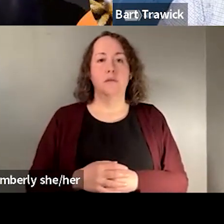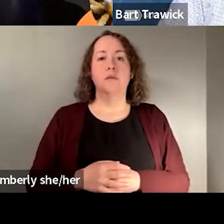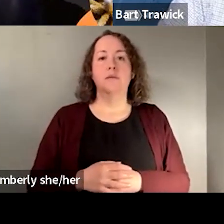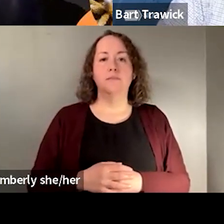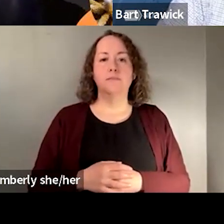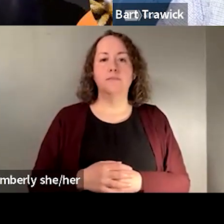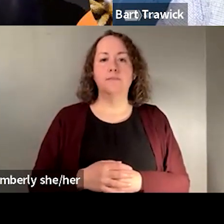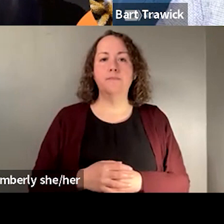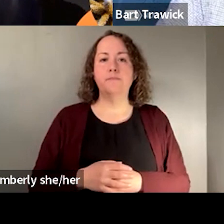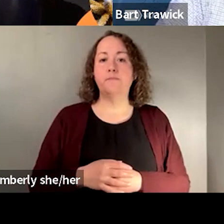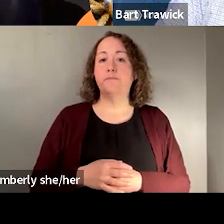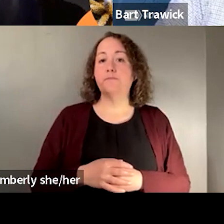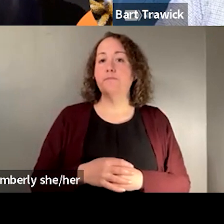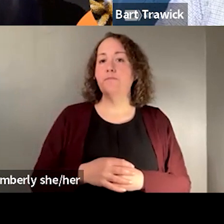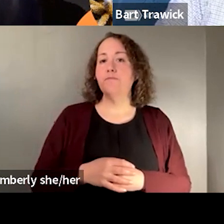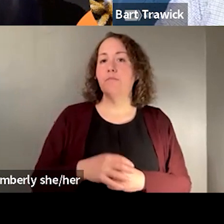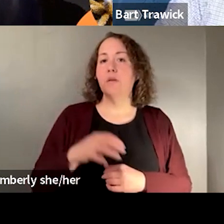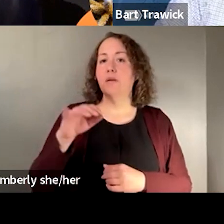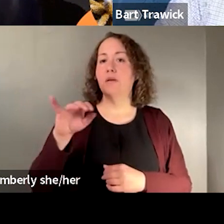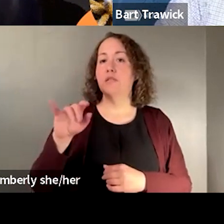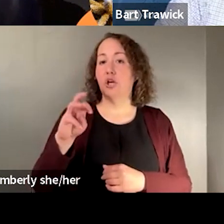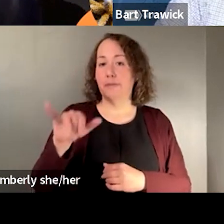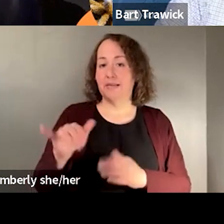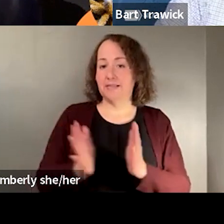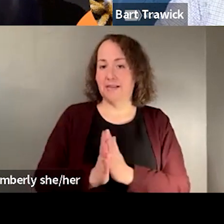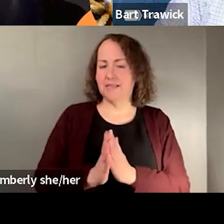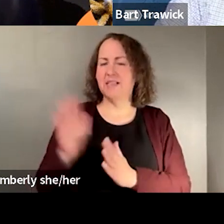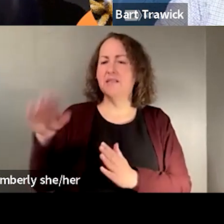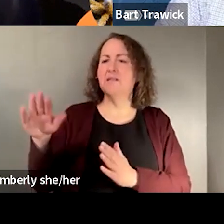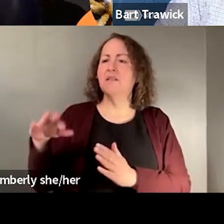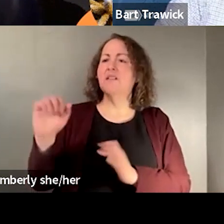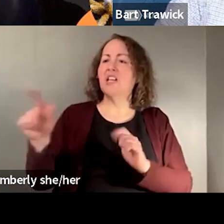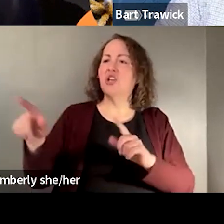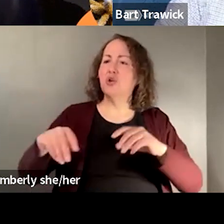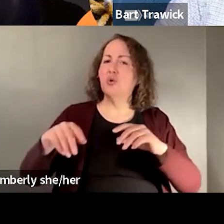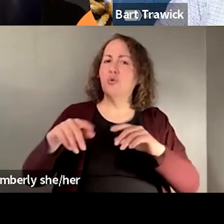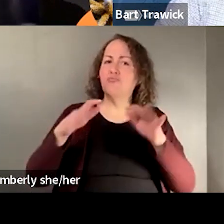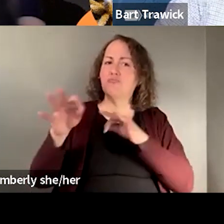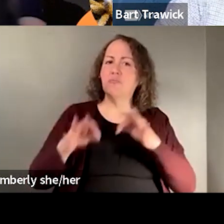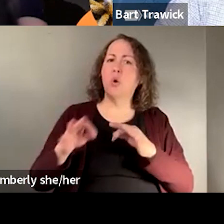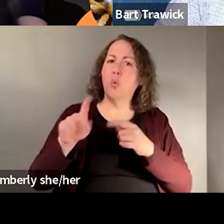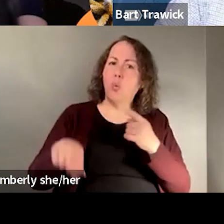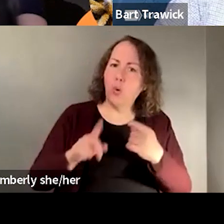Can you provide a timeline for when any system updates will be made to SciENcv?